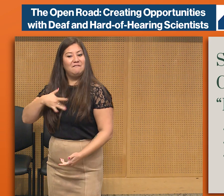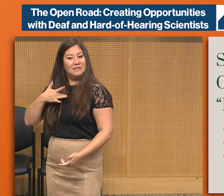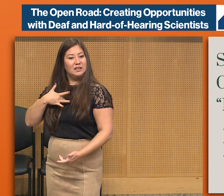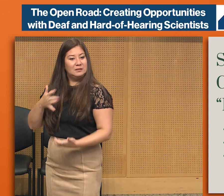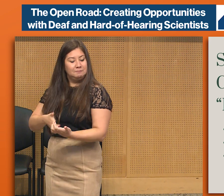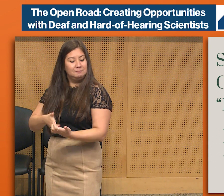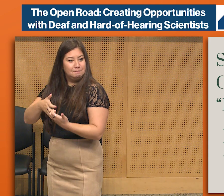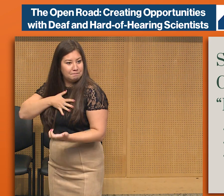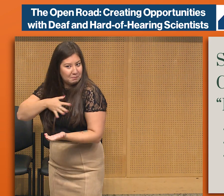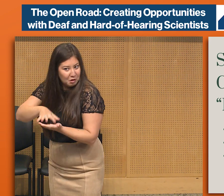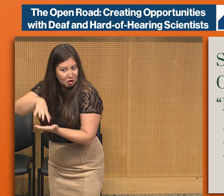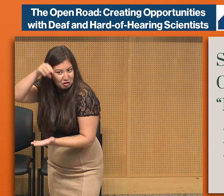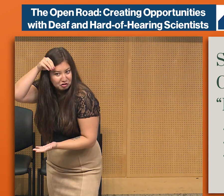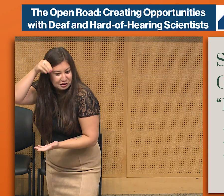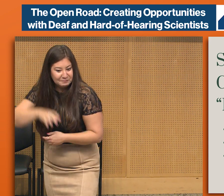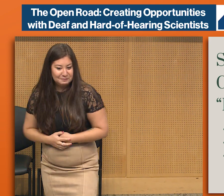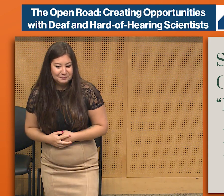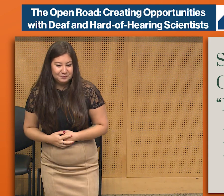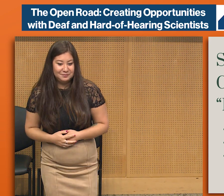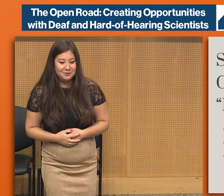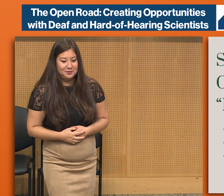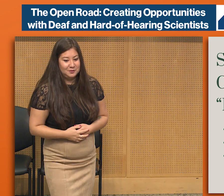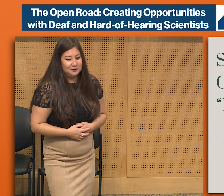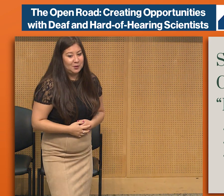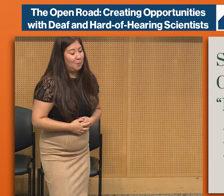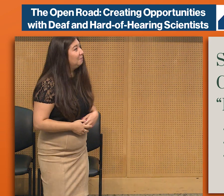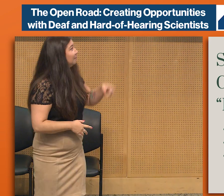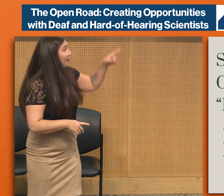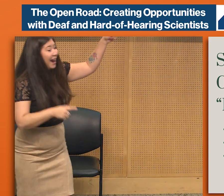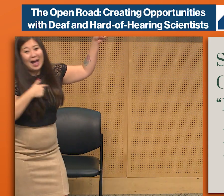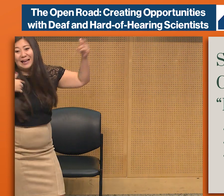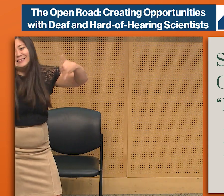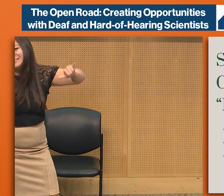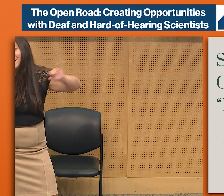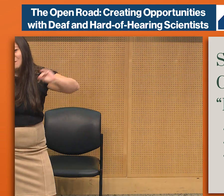didn't really match my style and match my learning style.